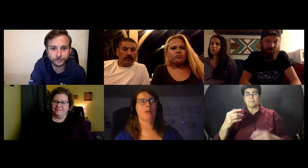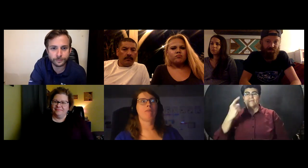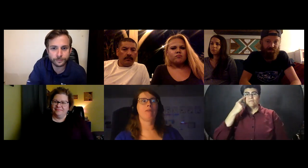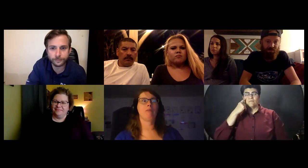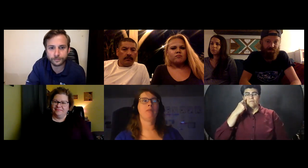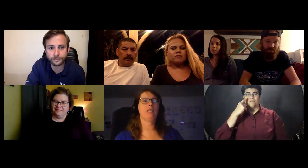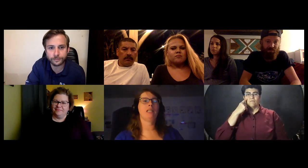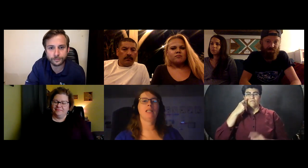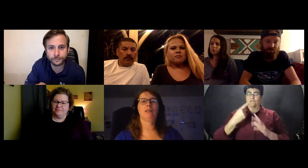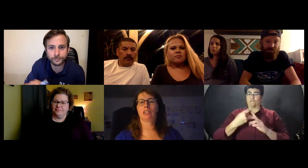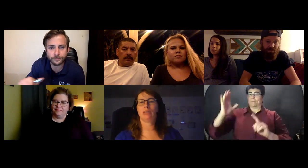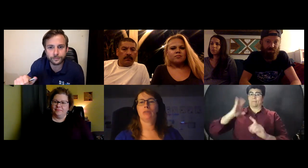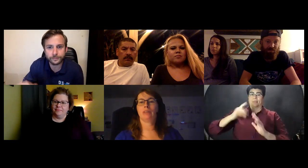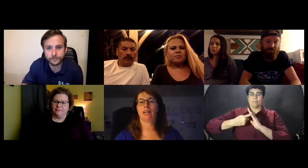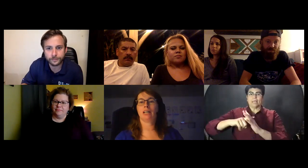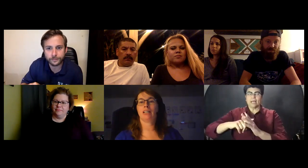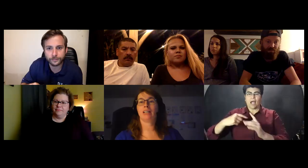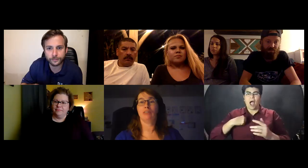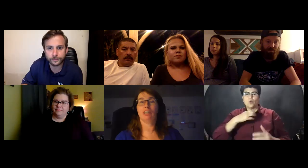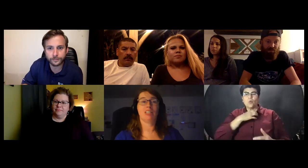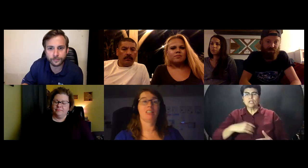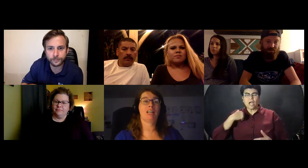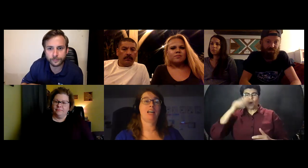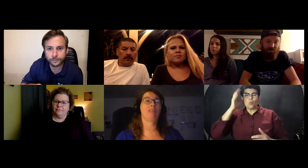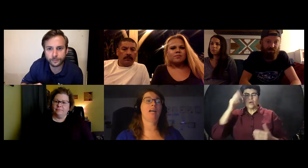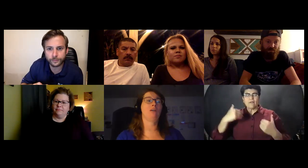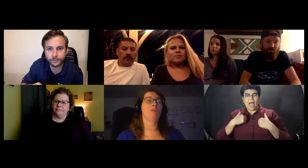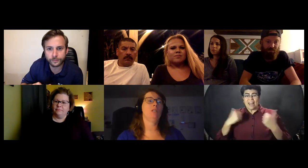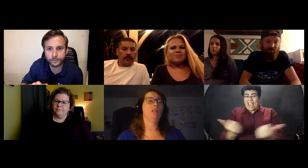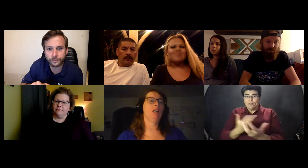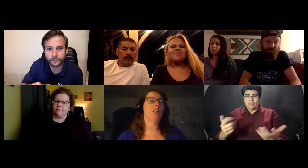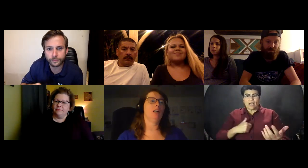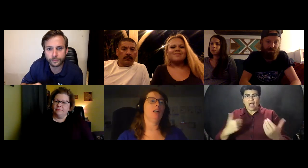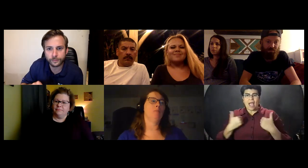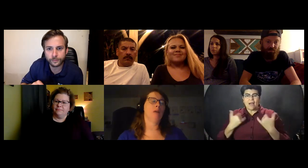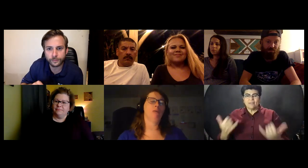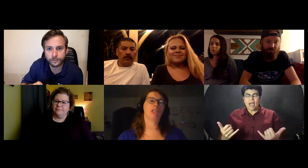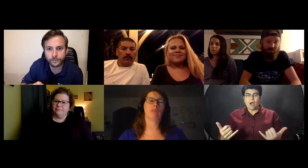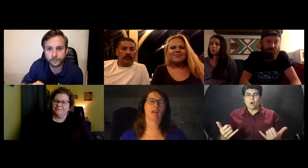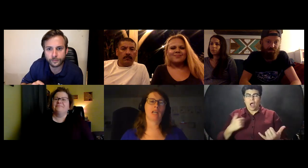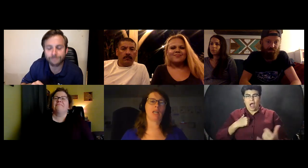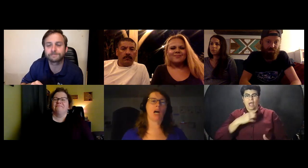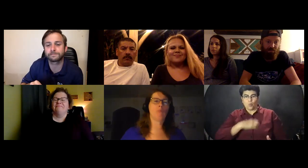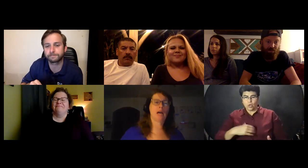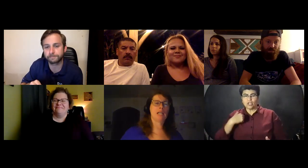from the beginning i wish i would have had everything that i have now